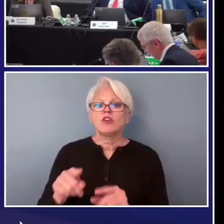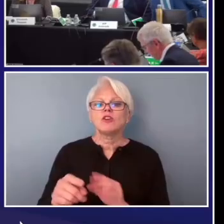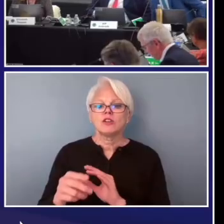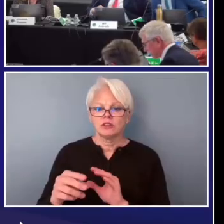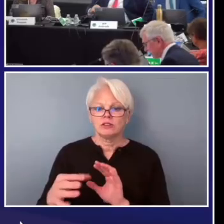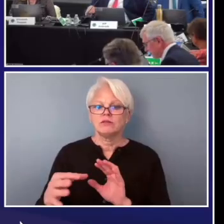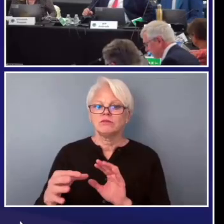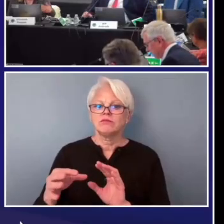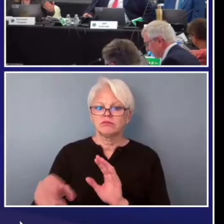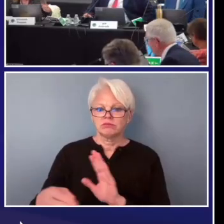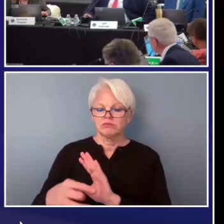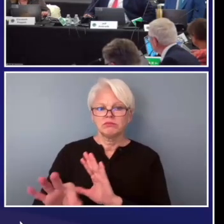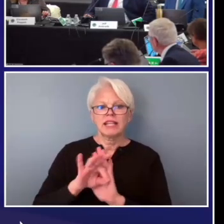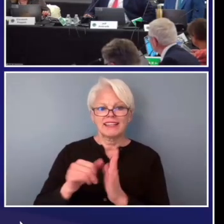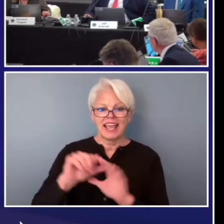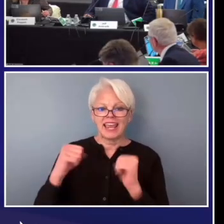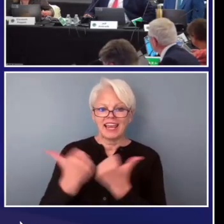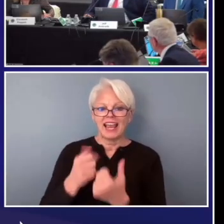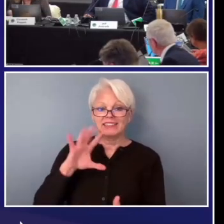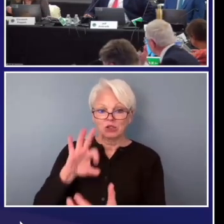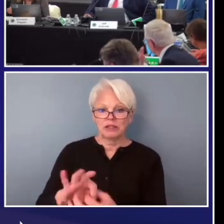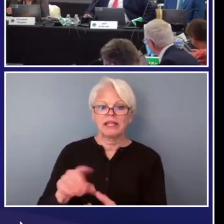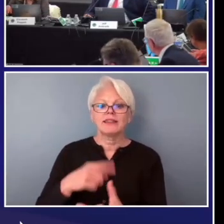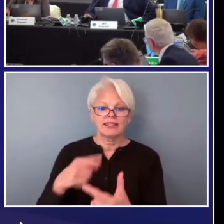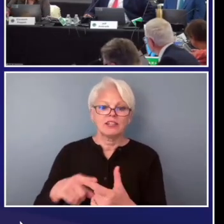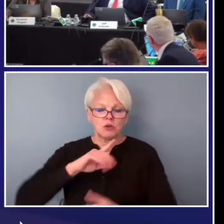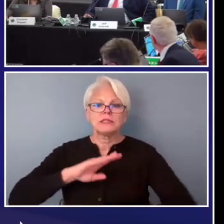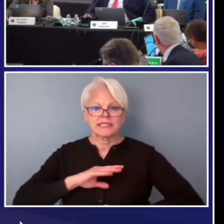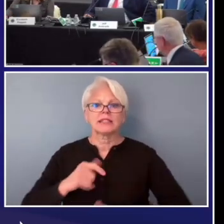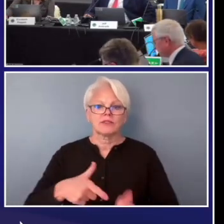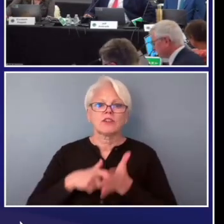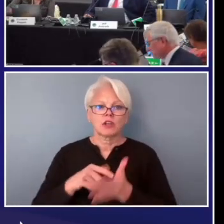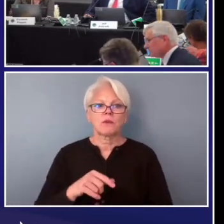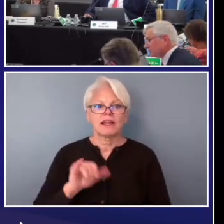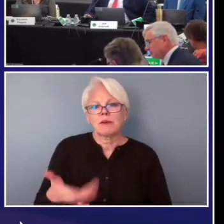So that was actually put in in the prior rake changes. Thank you, Mark. Thank you, Beth.